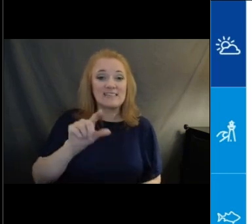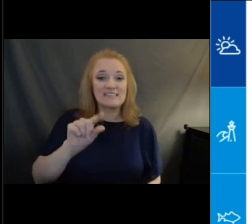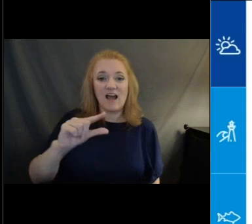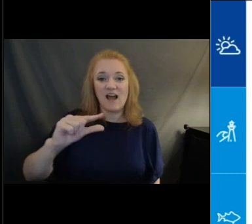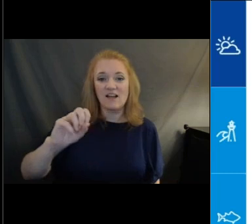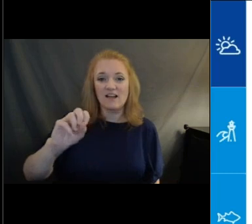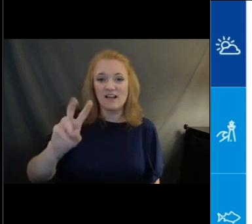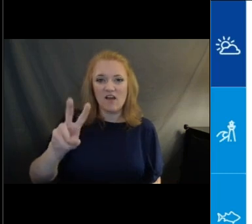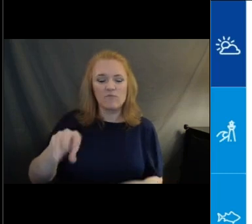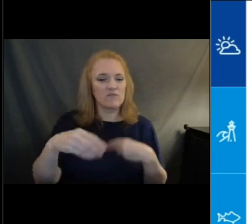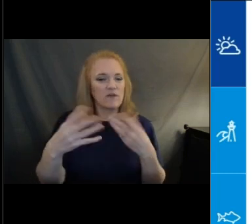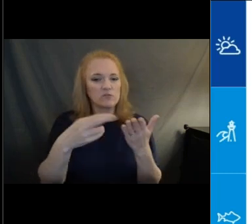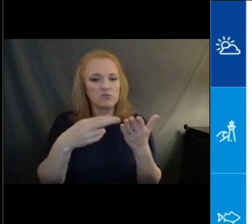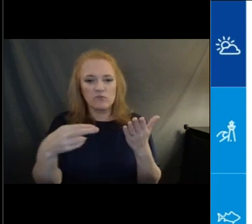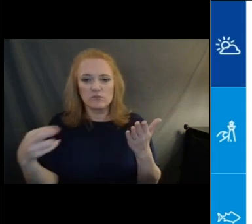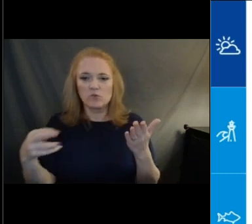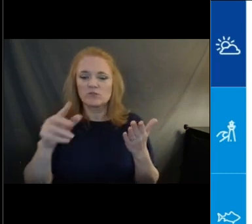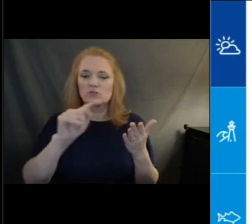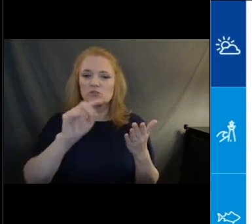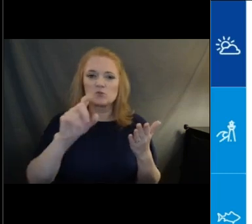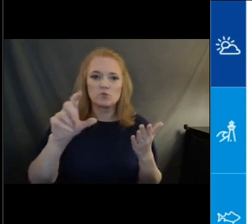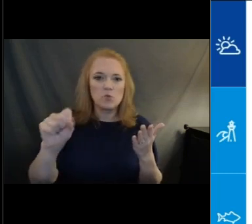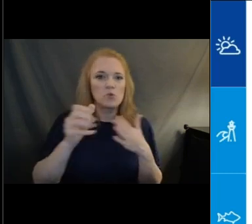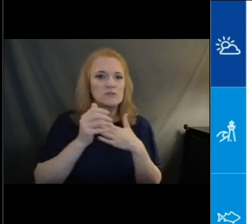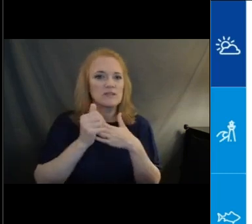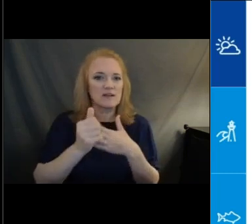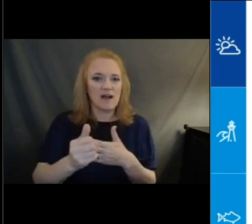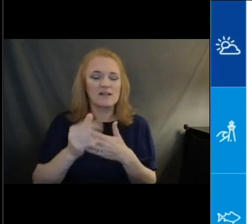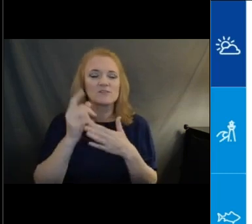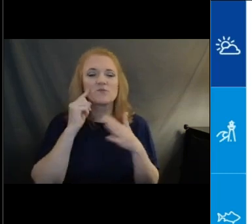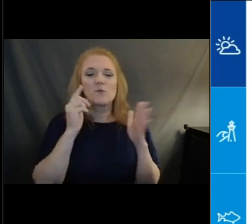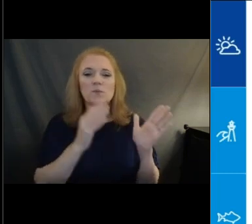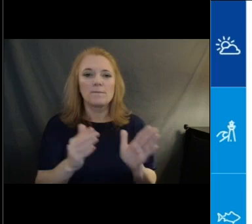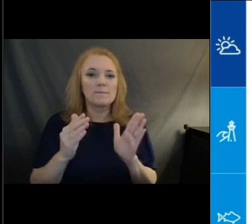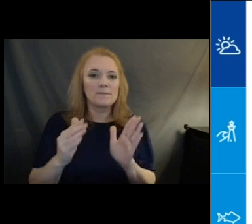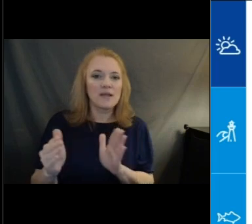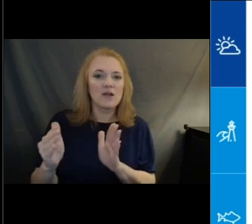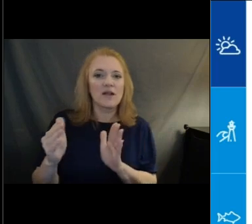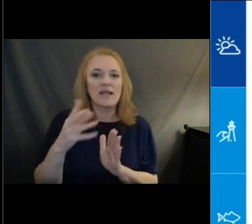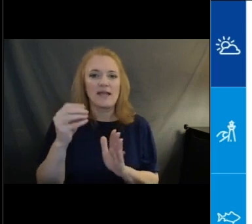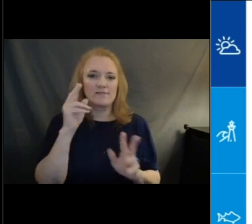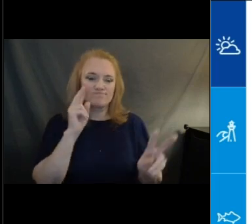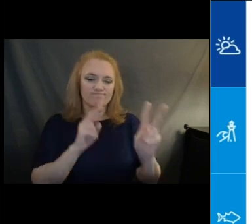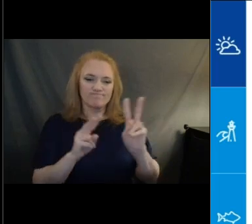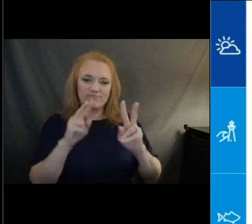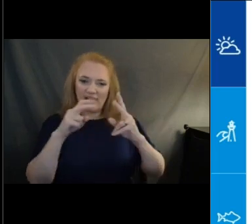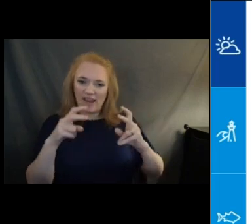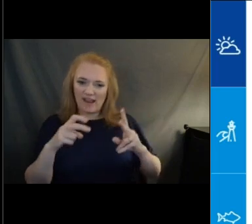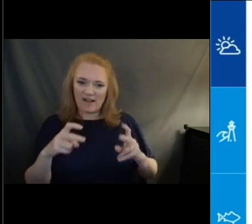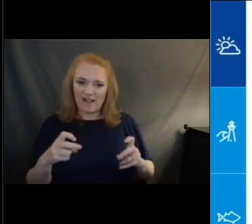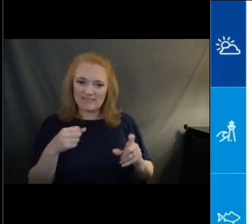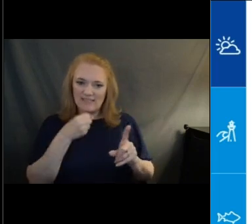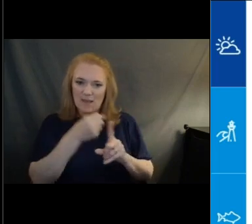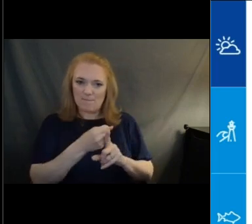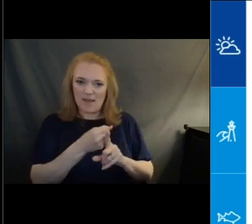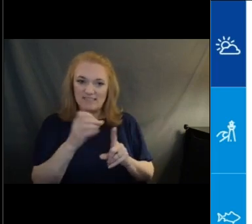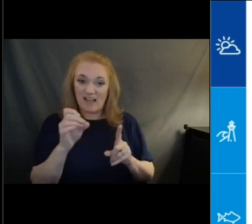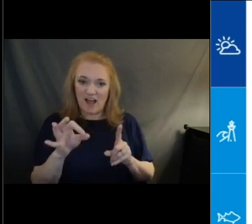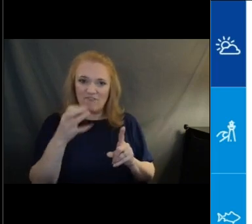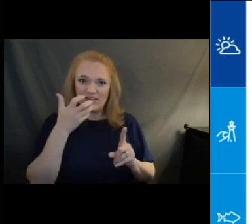resources, tools, and guides for preparing for and assessing the impacts from heat. It is hosted by